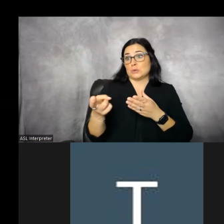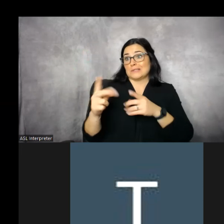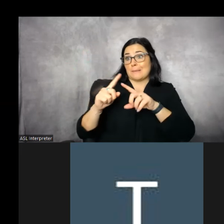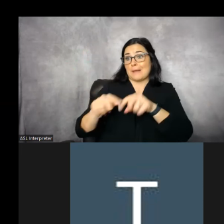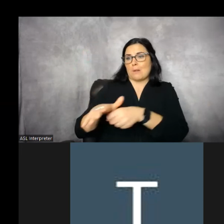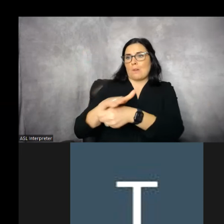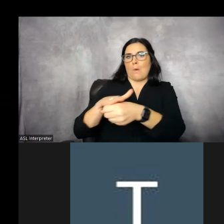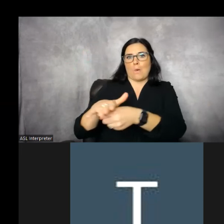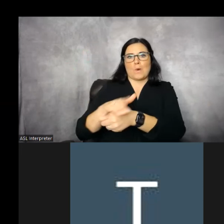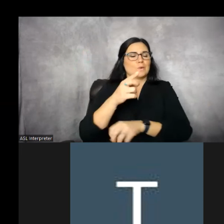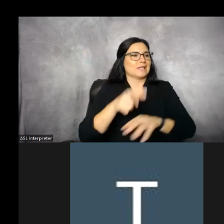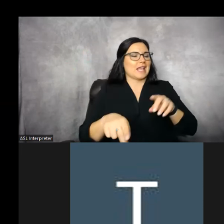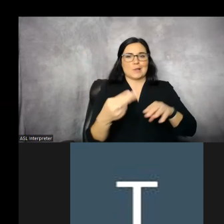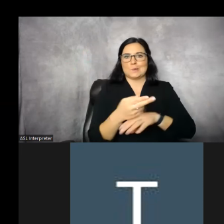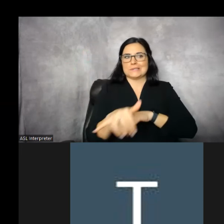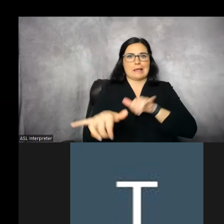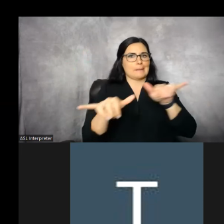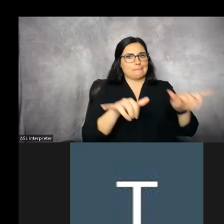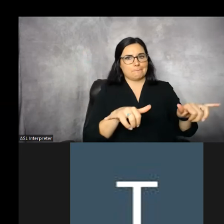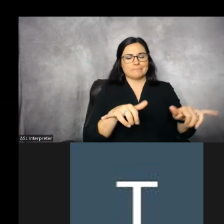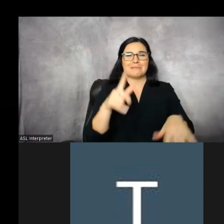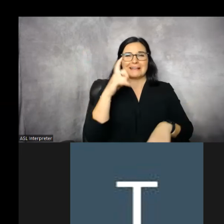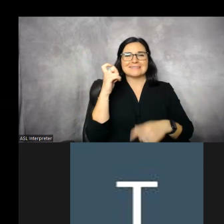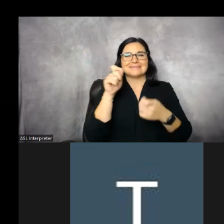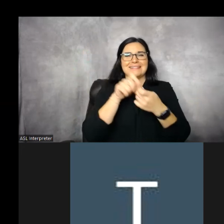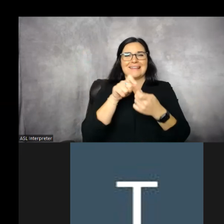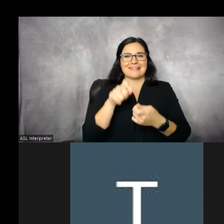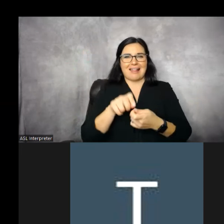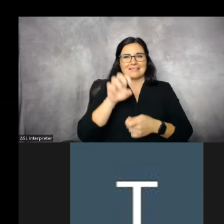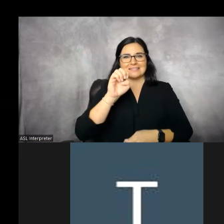as far as the details of the EEAAP, if that makes sense.